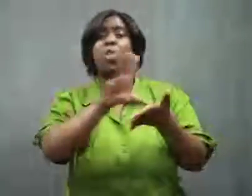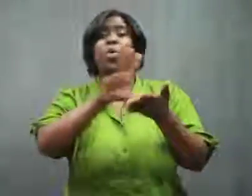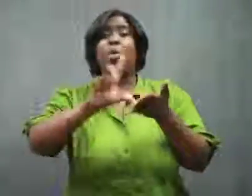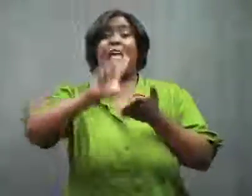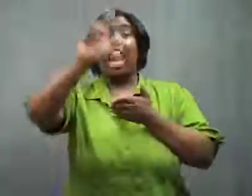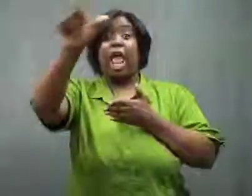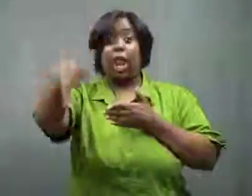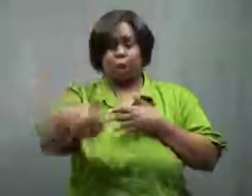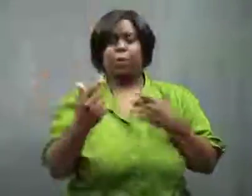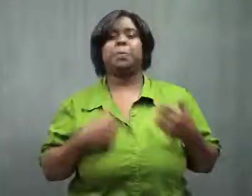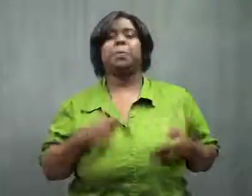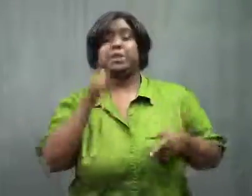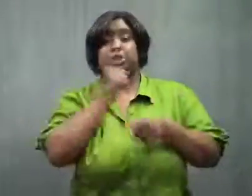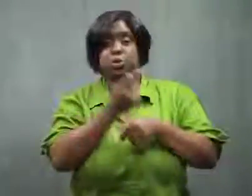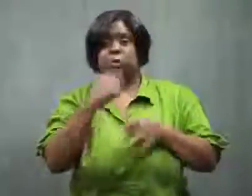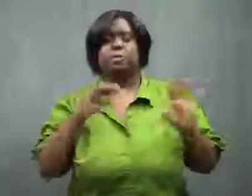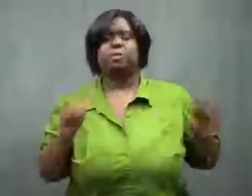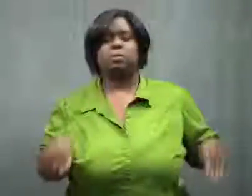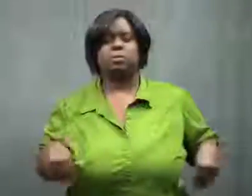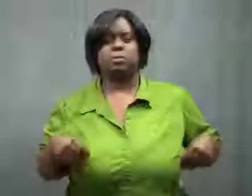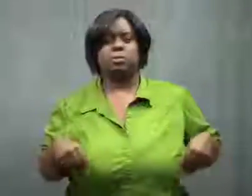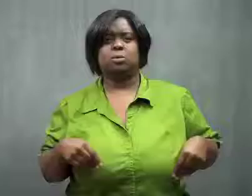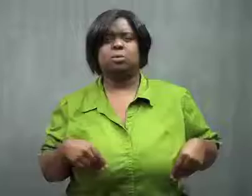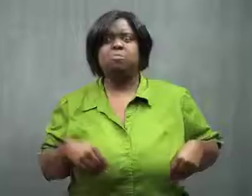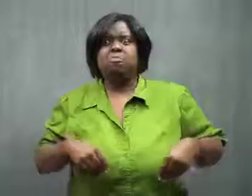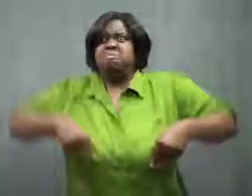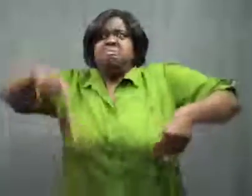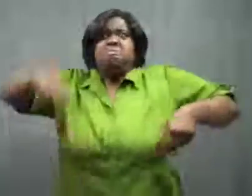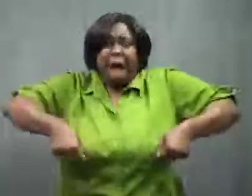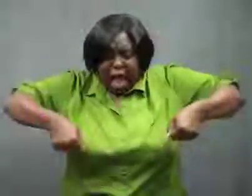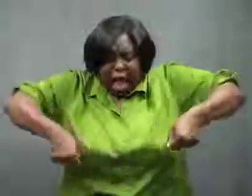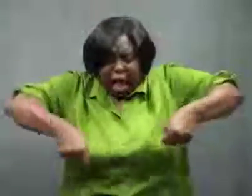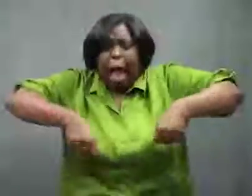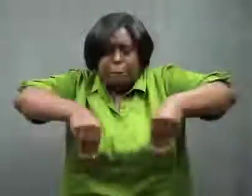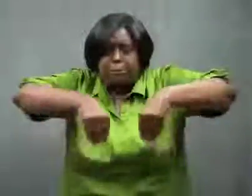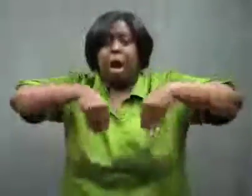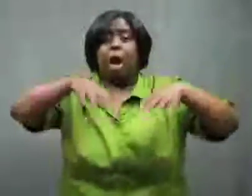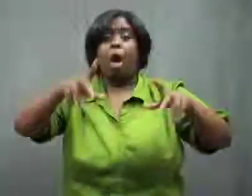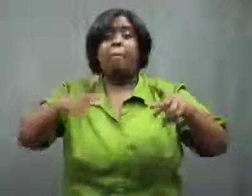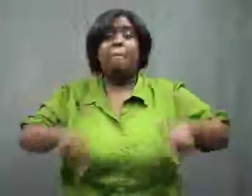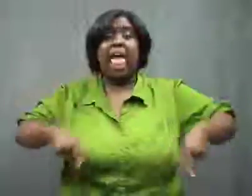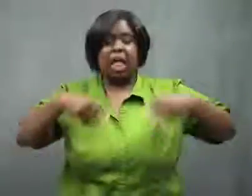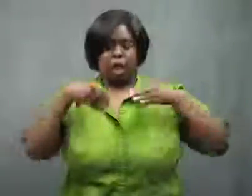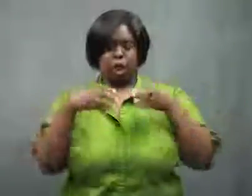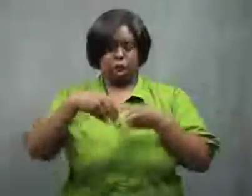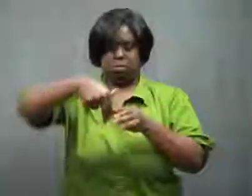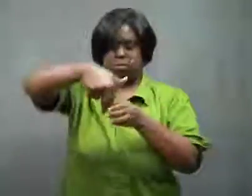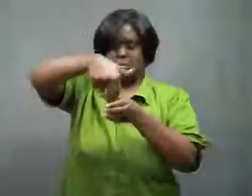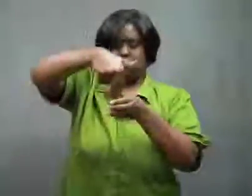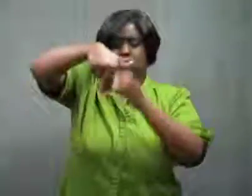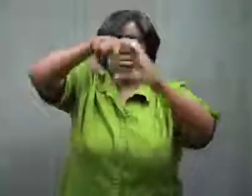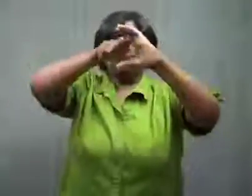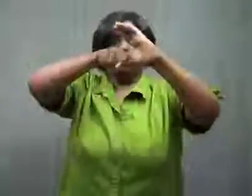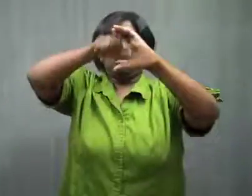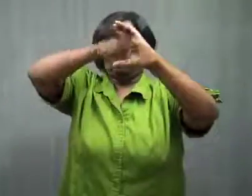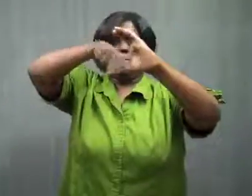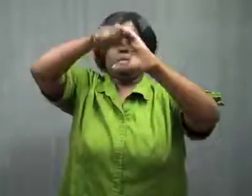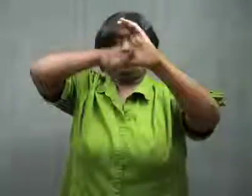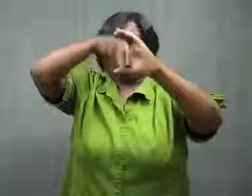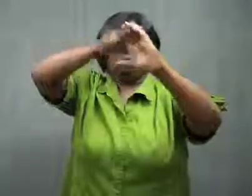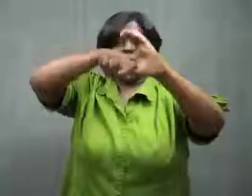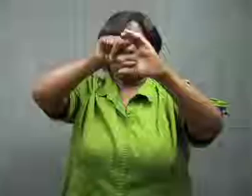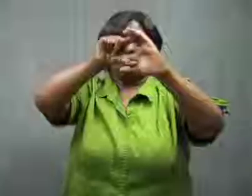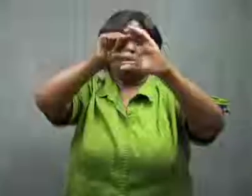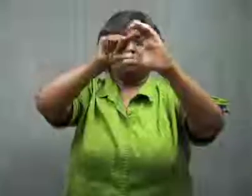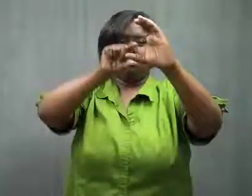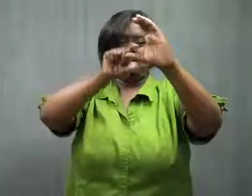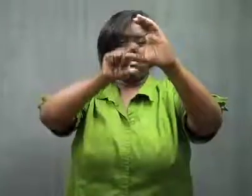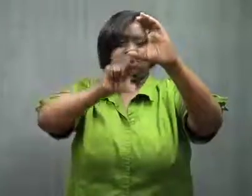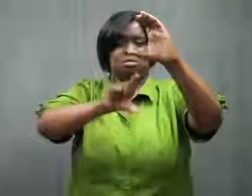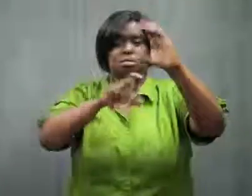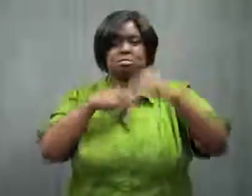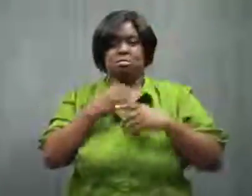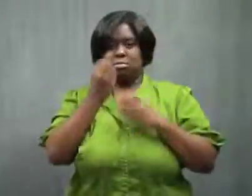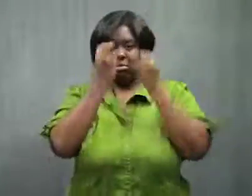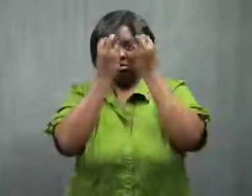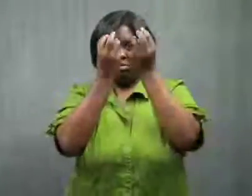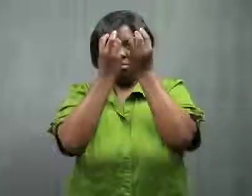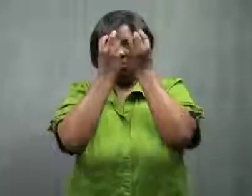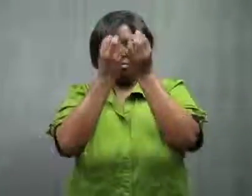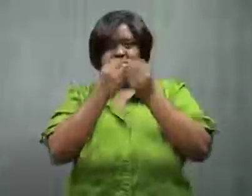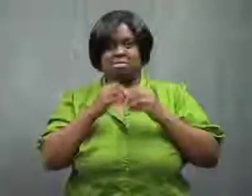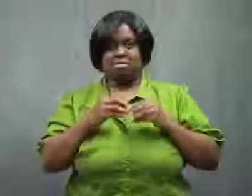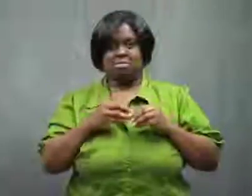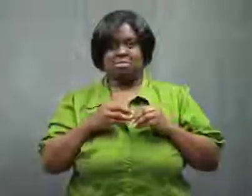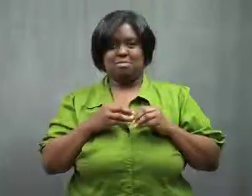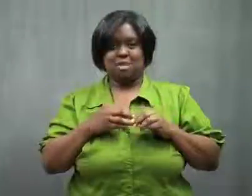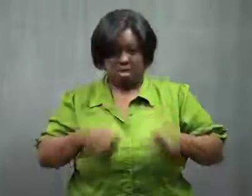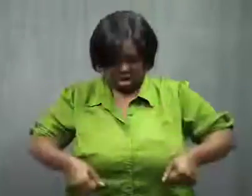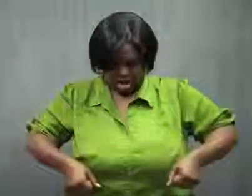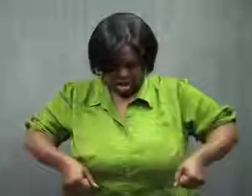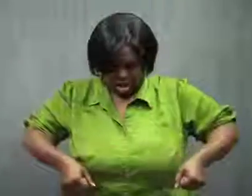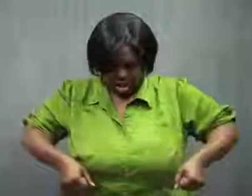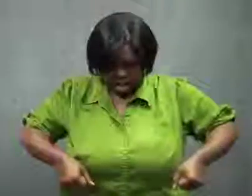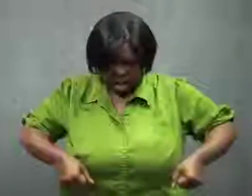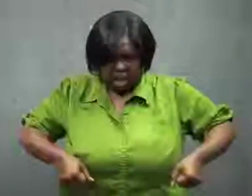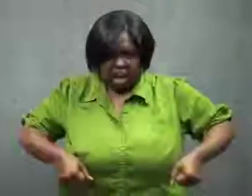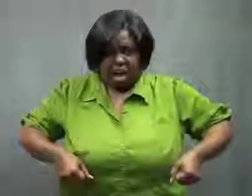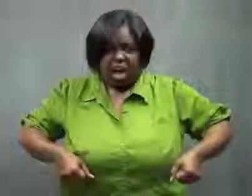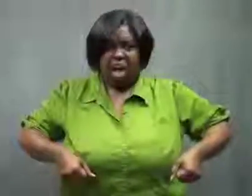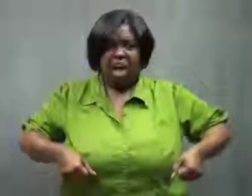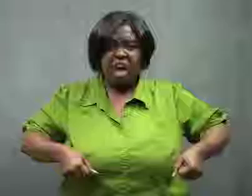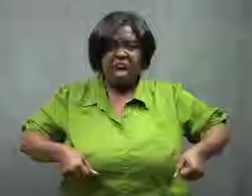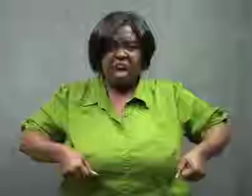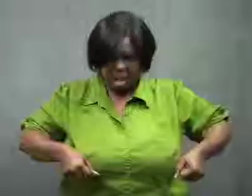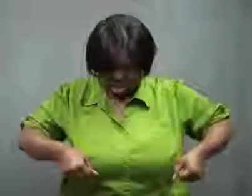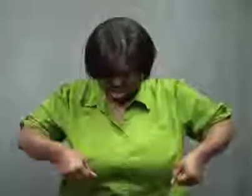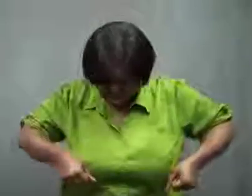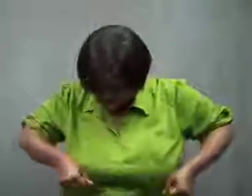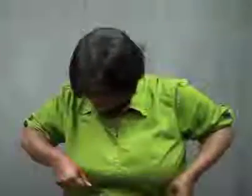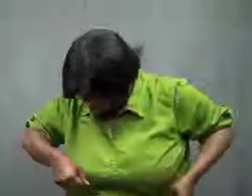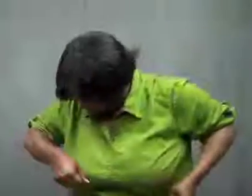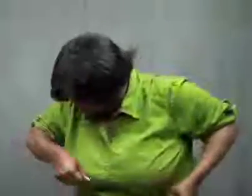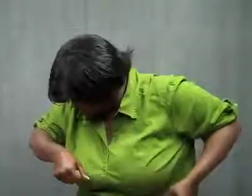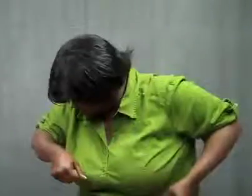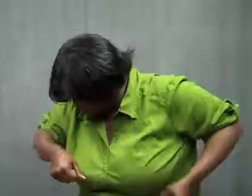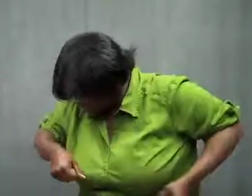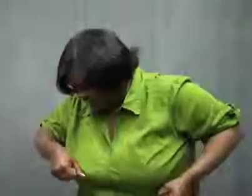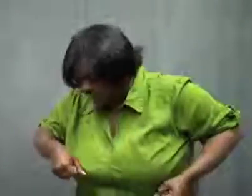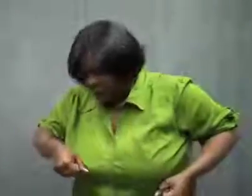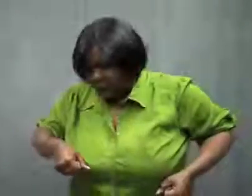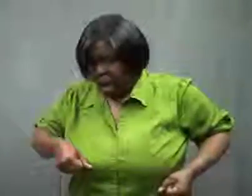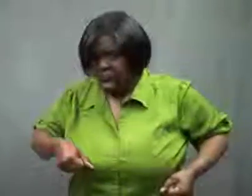Three weeks later she put on her pants, and yelled, "MOM!" They were HUGE on her.